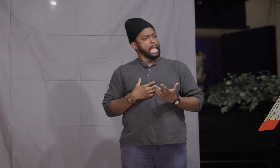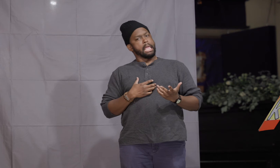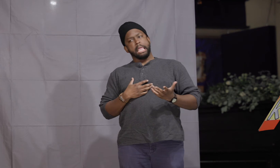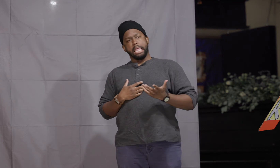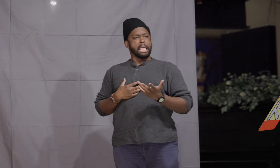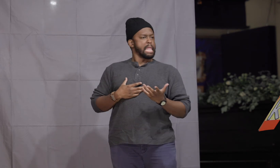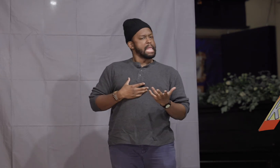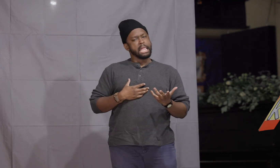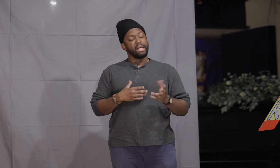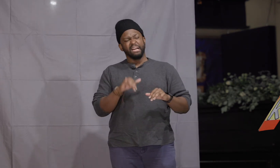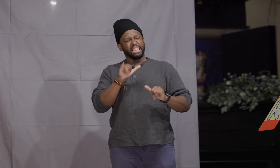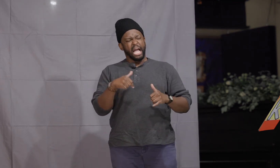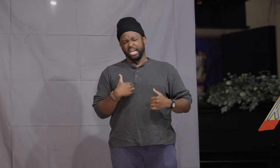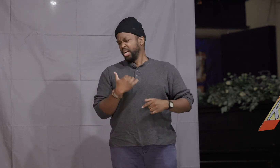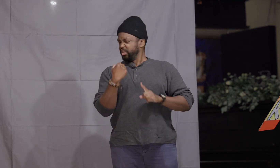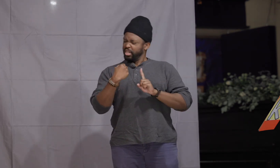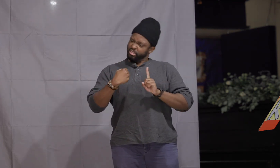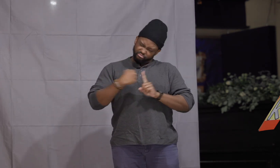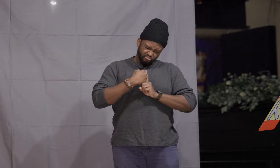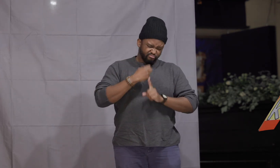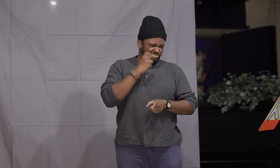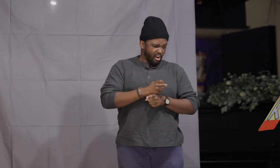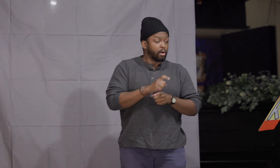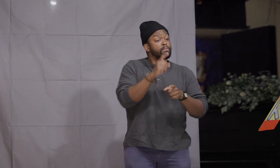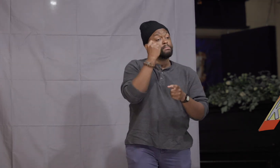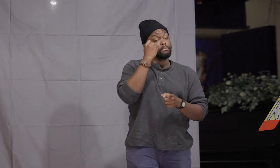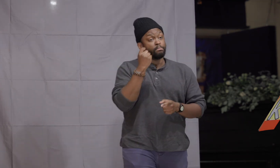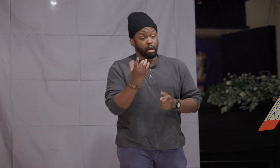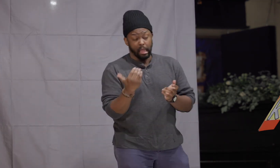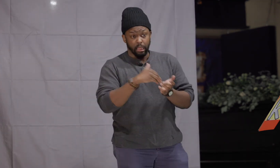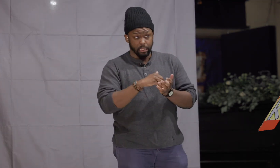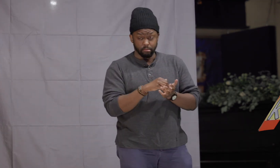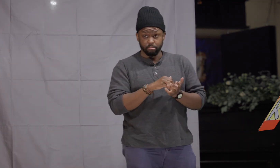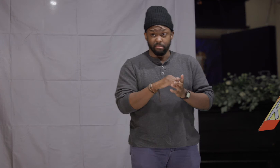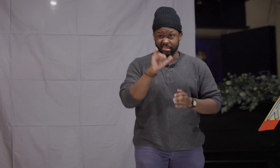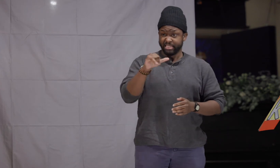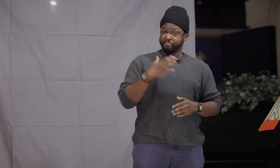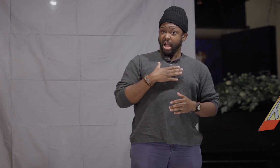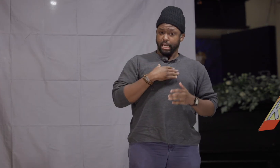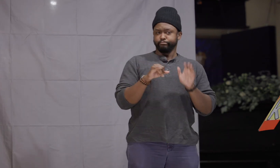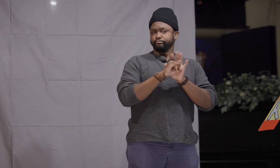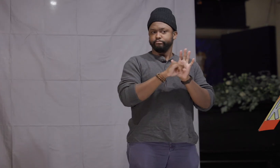This piece of history really hit me hard and learning about this part of history truly solidified